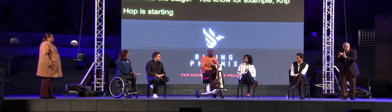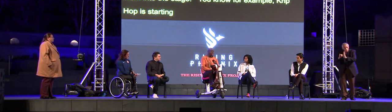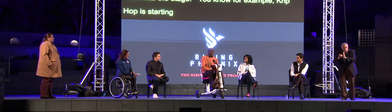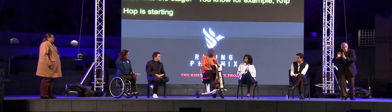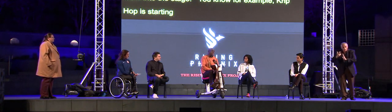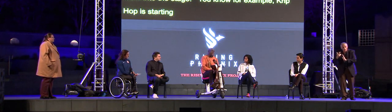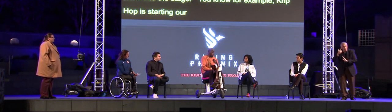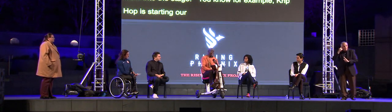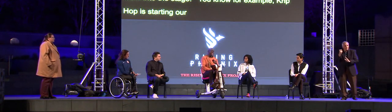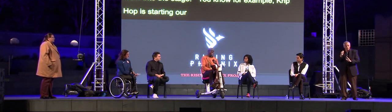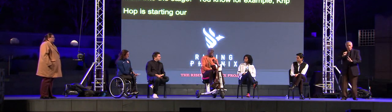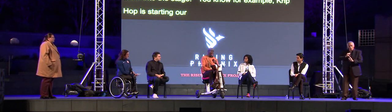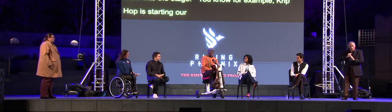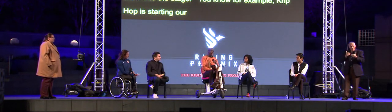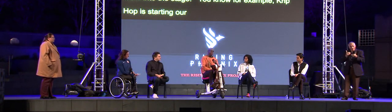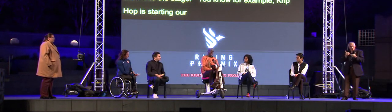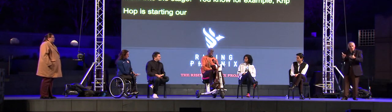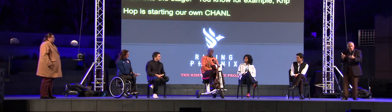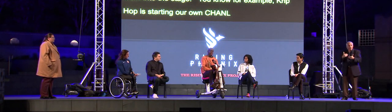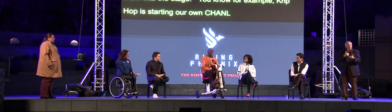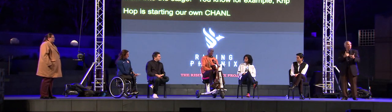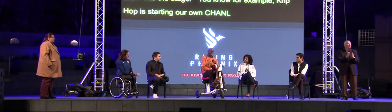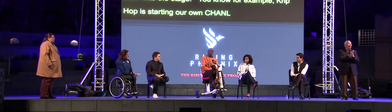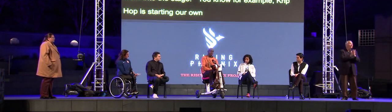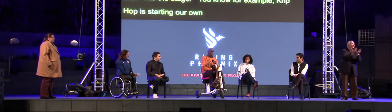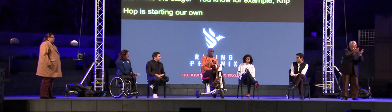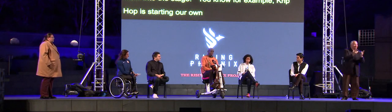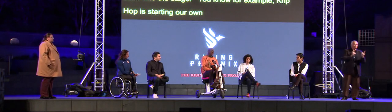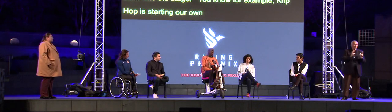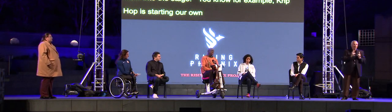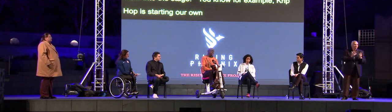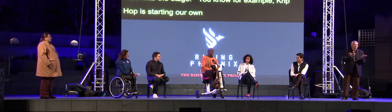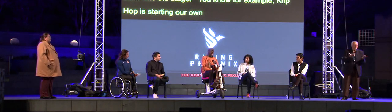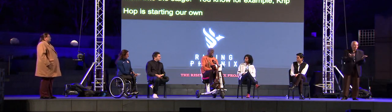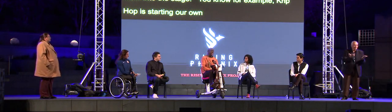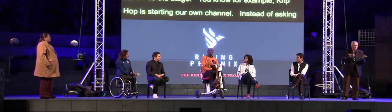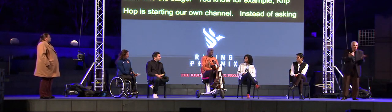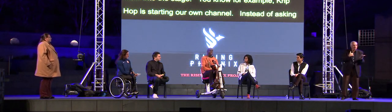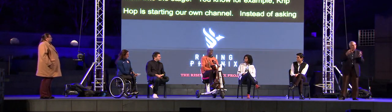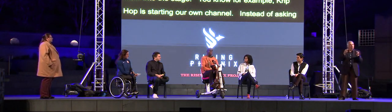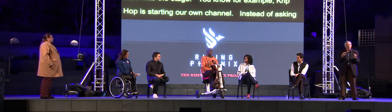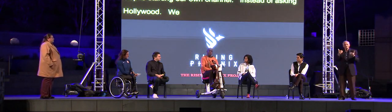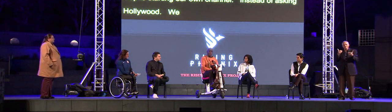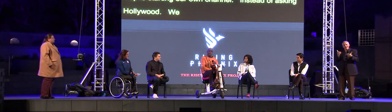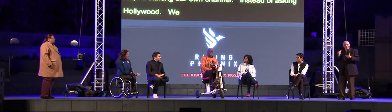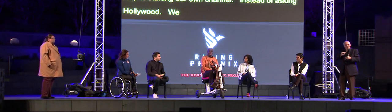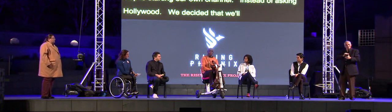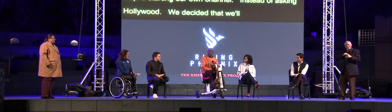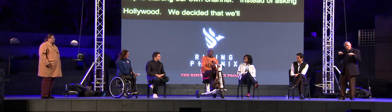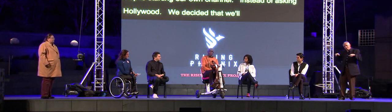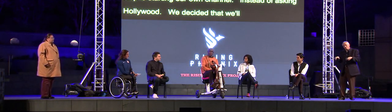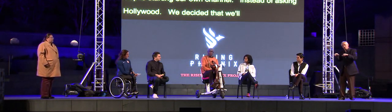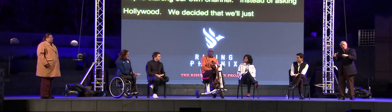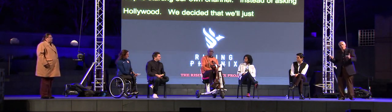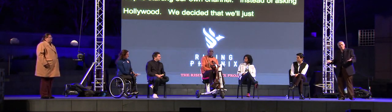Because we got sick of asking Hollywood, and we decided that we'll just do it.